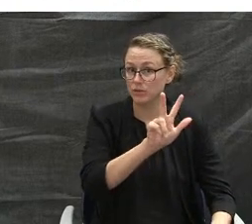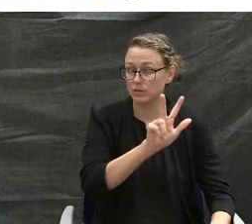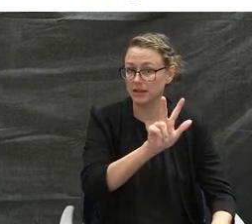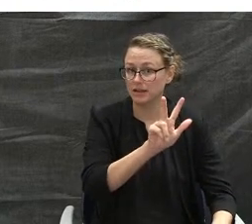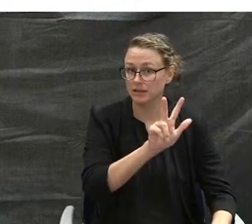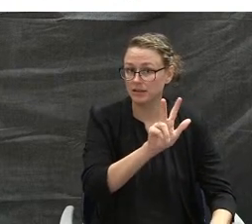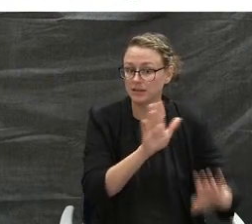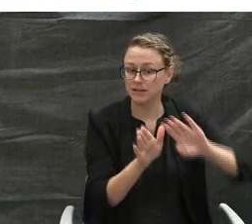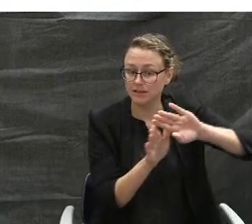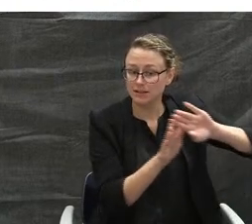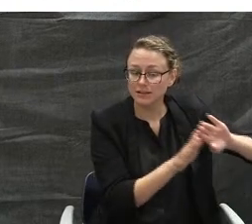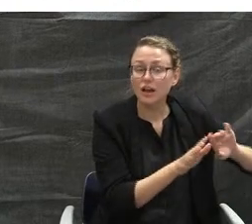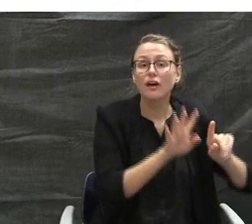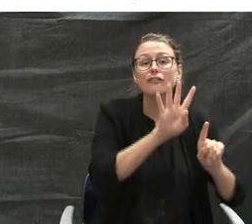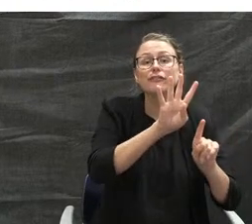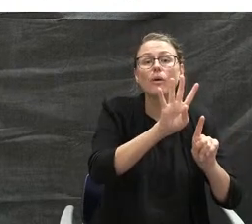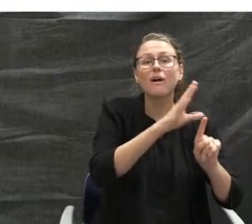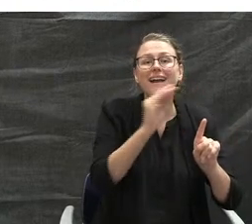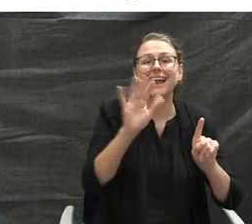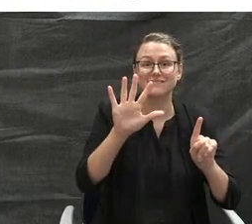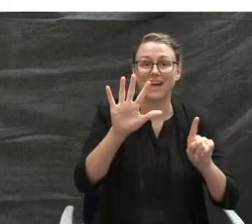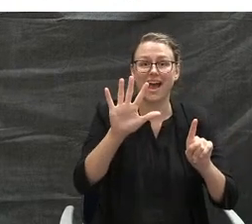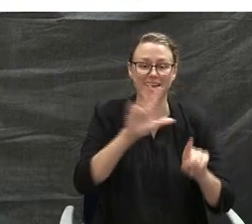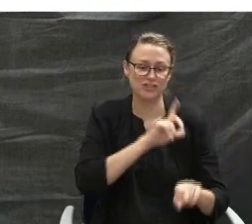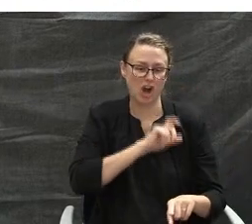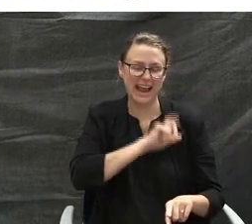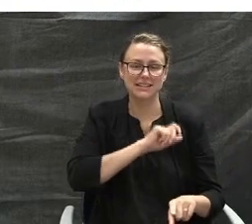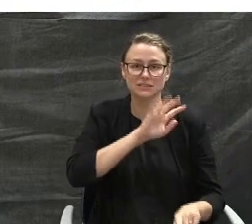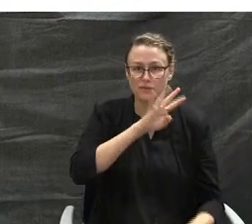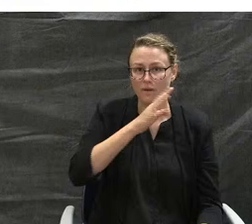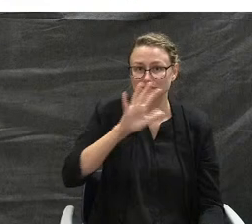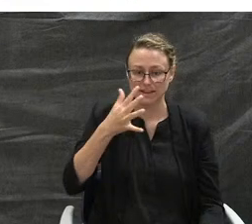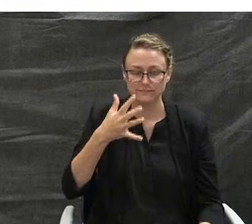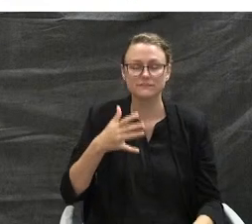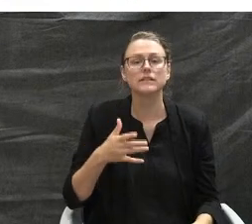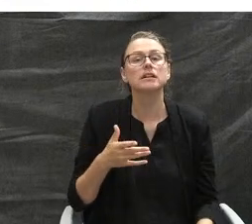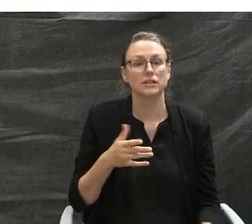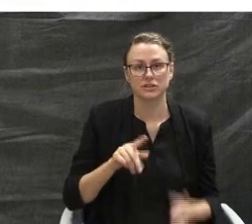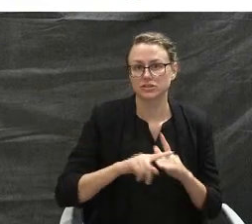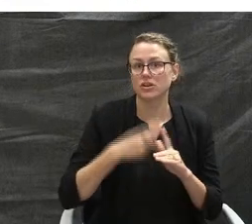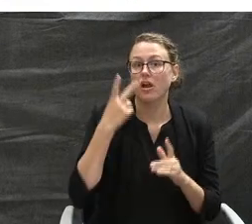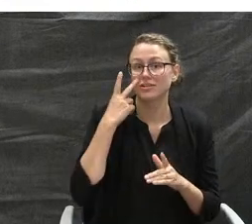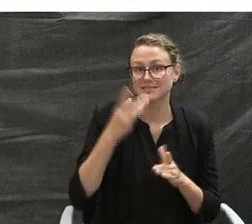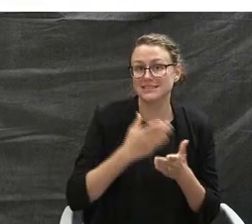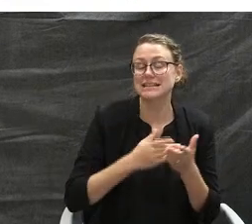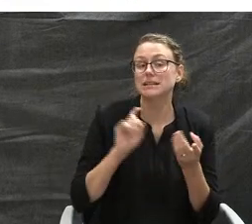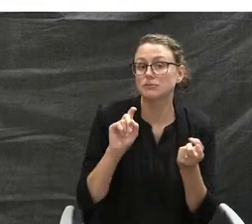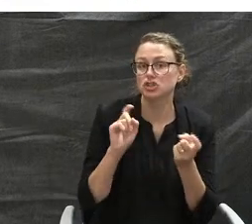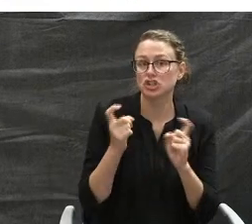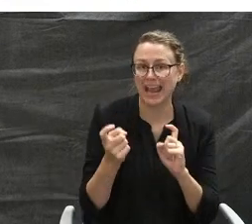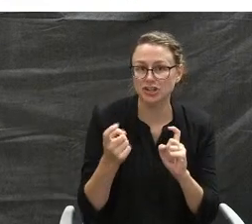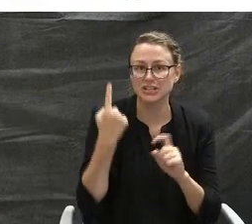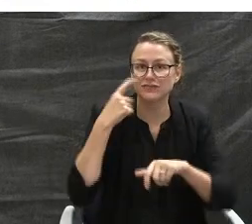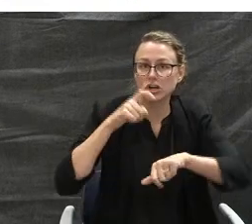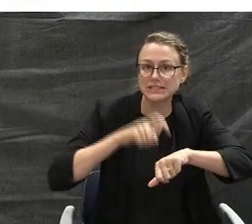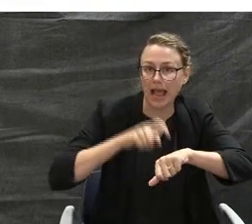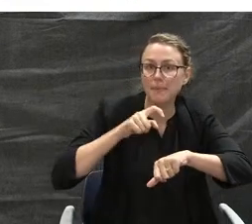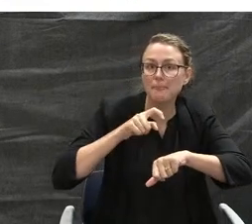The grades four through 5 is where we start to see some changes in time of school an in